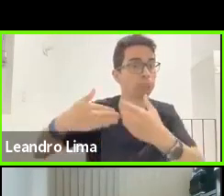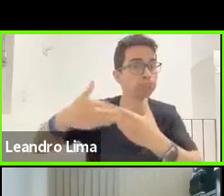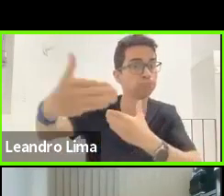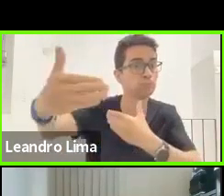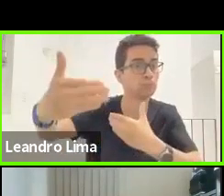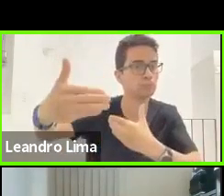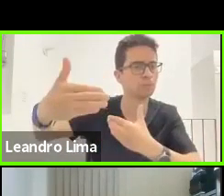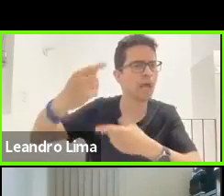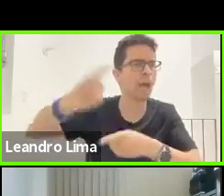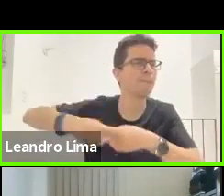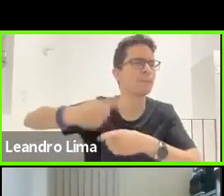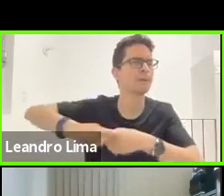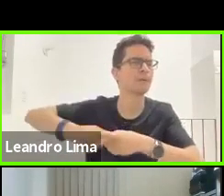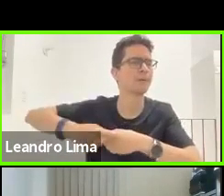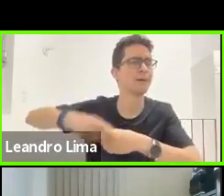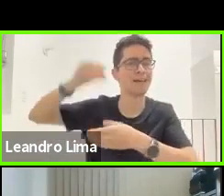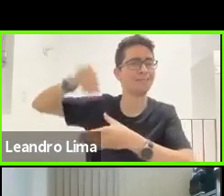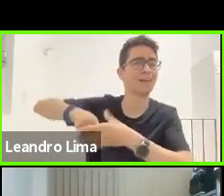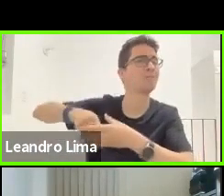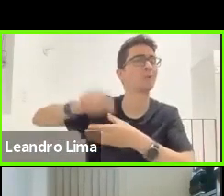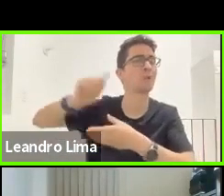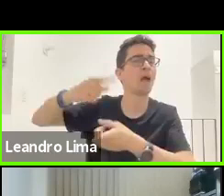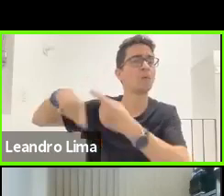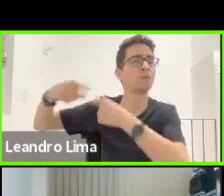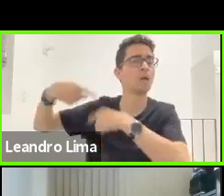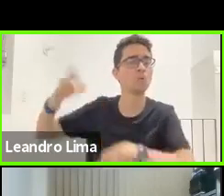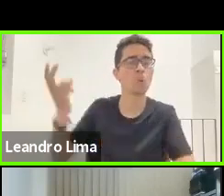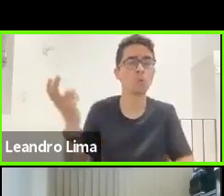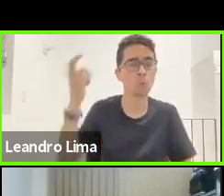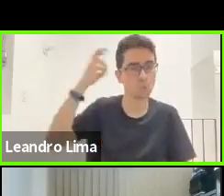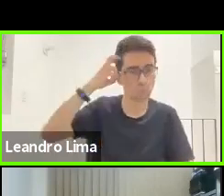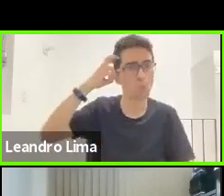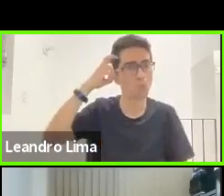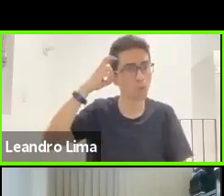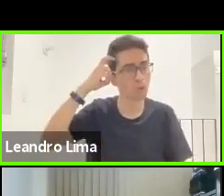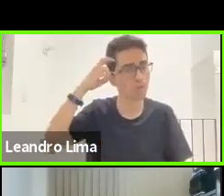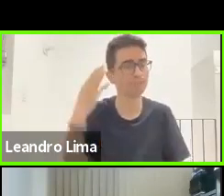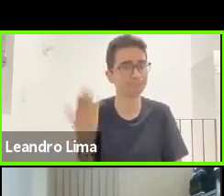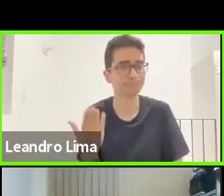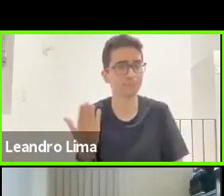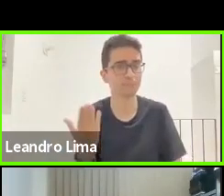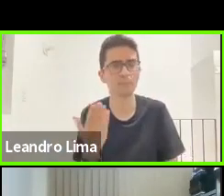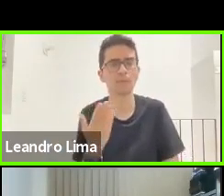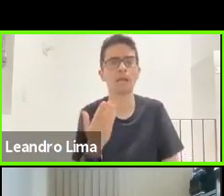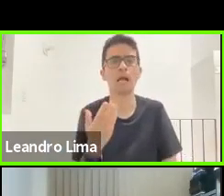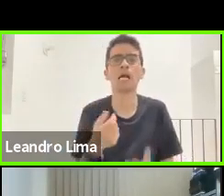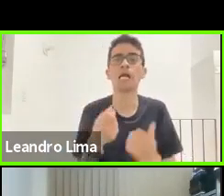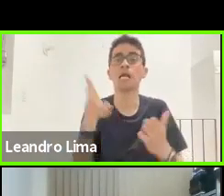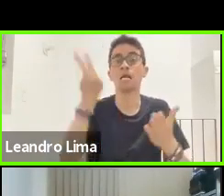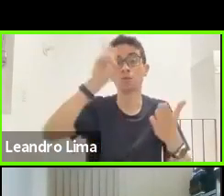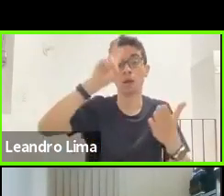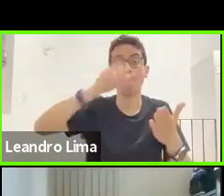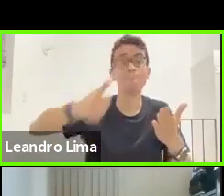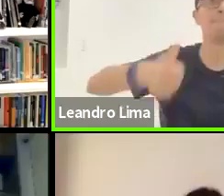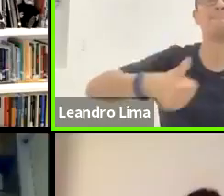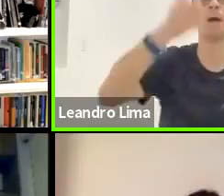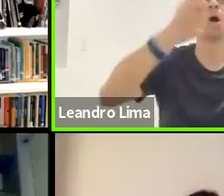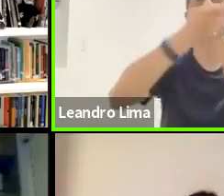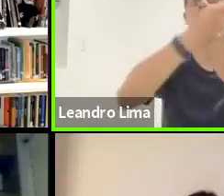and other words what what. what helps us create the best story what helps us create the best story about our country. What helps them still young people helps them still young people